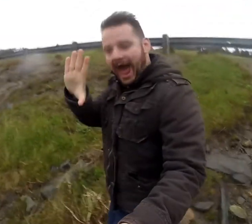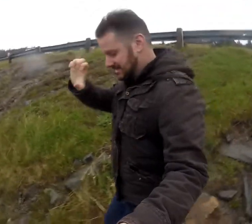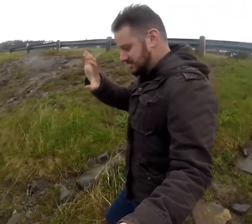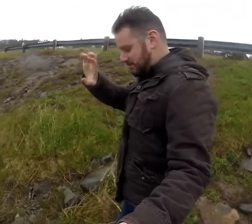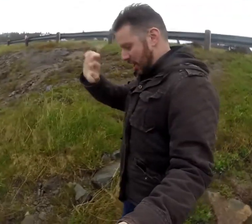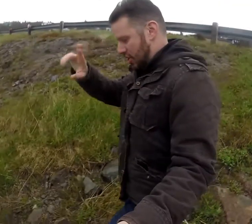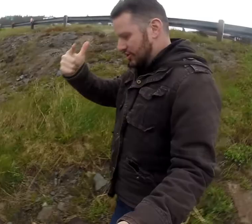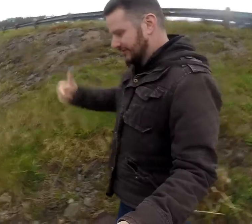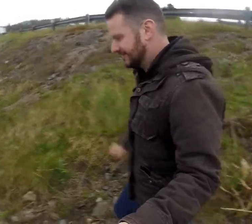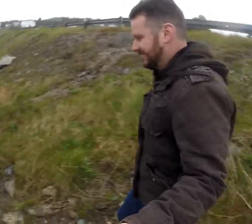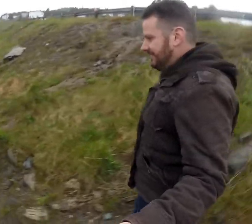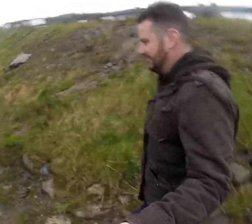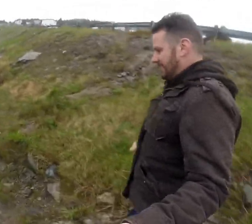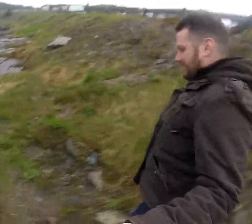Iceberg!